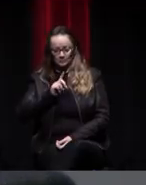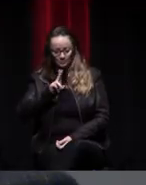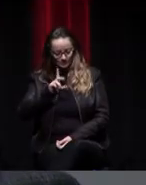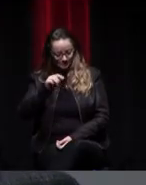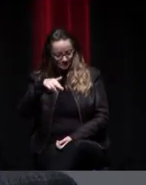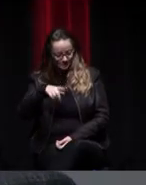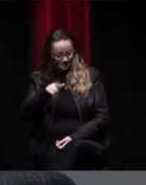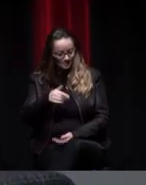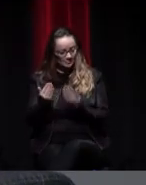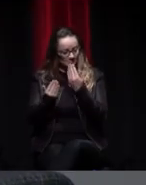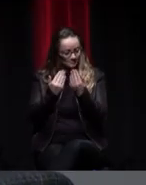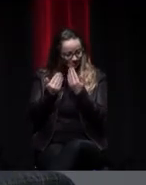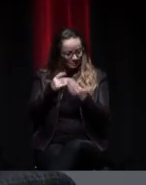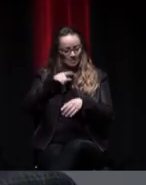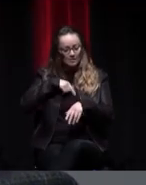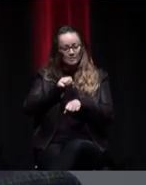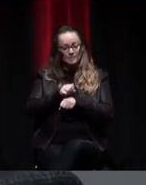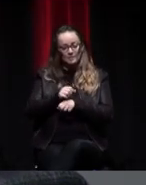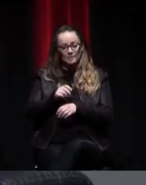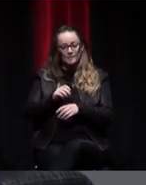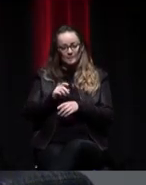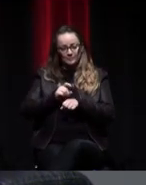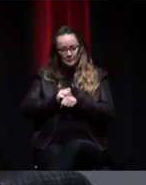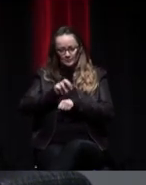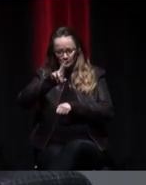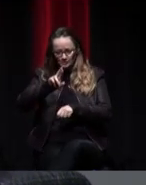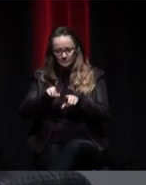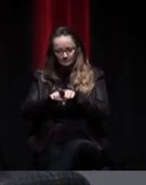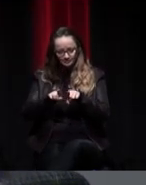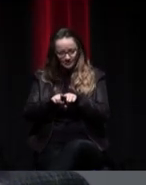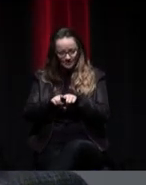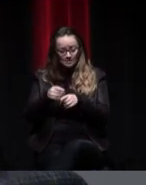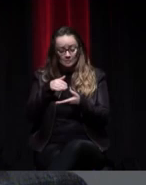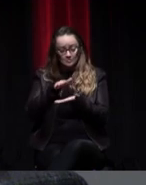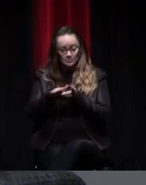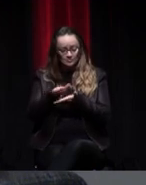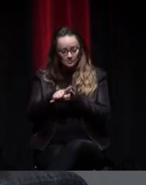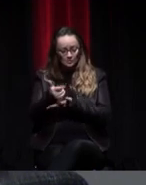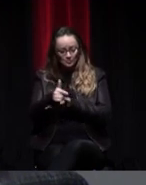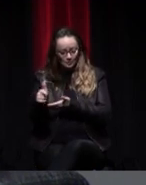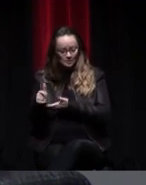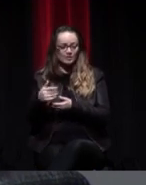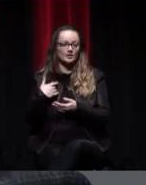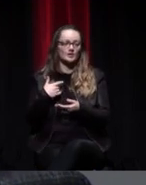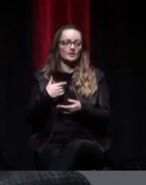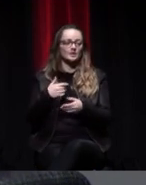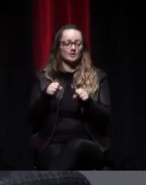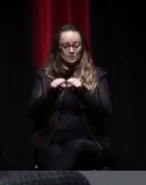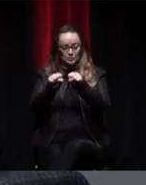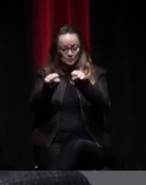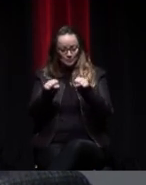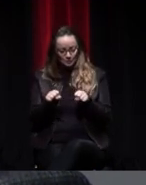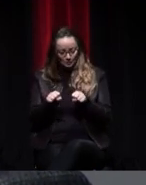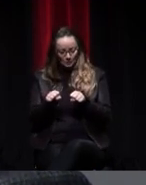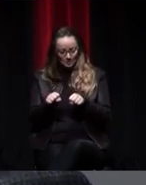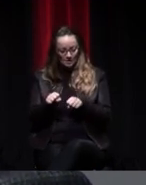Ph.d. from Manchester Metropolitan University. He's published, among others, "Constitution of the Psychoanalytic Clinic"